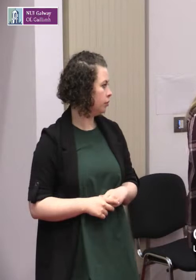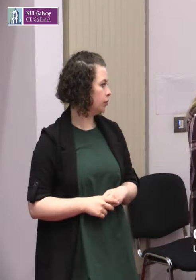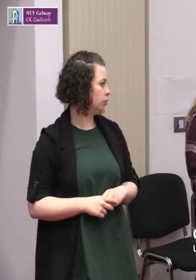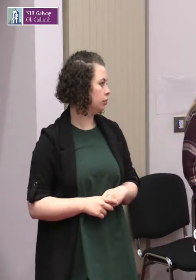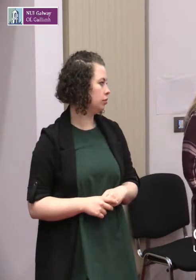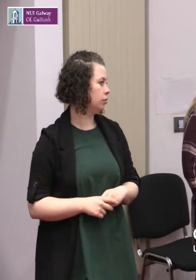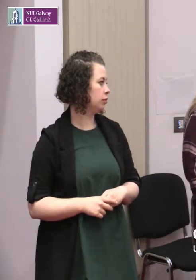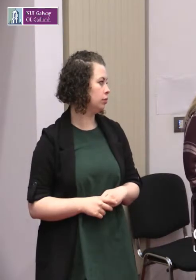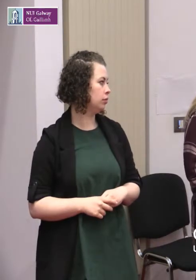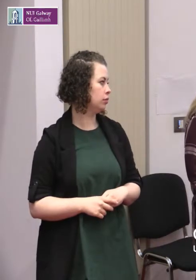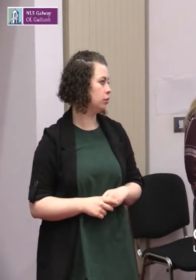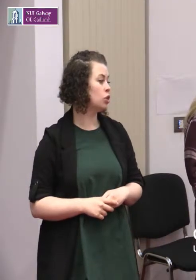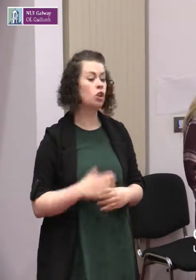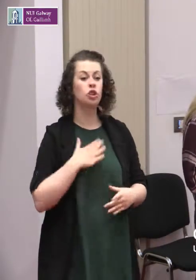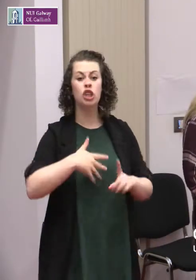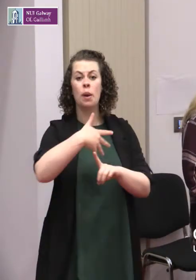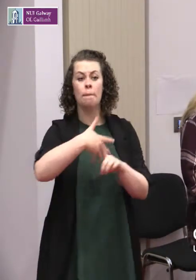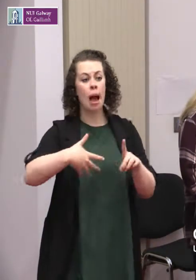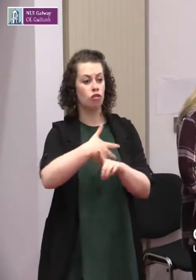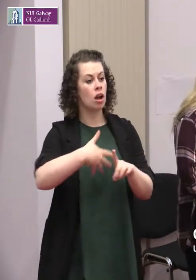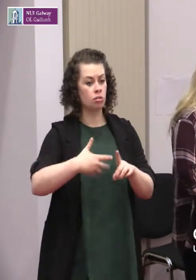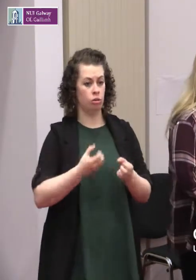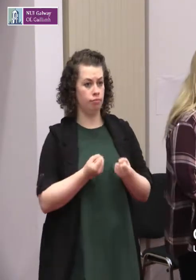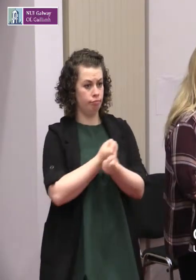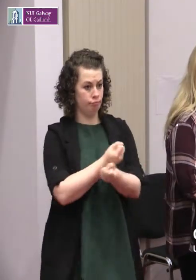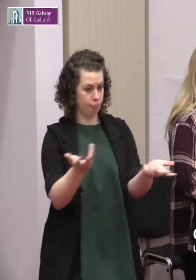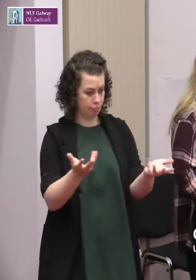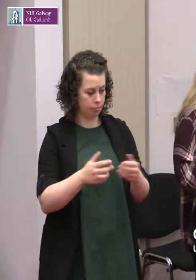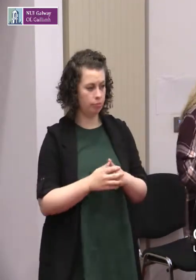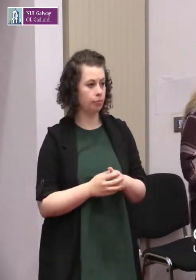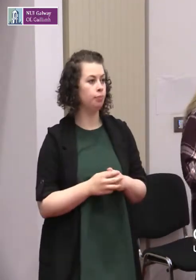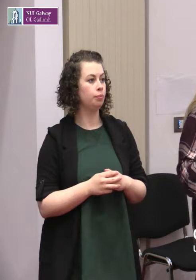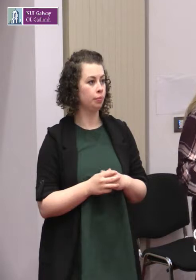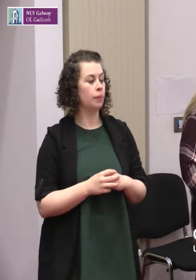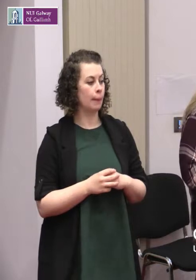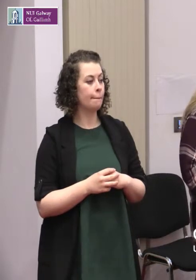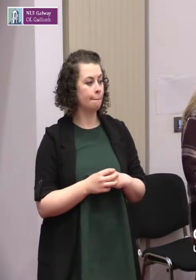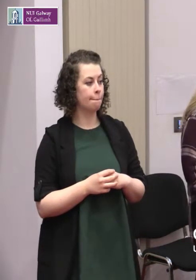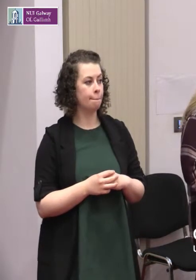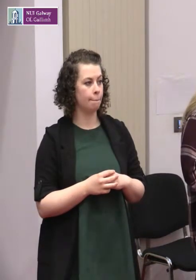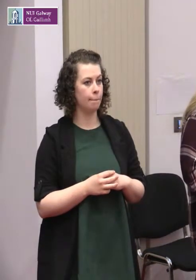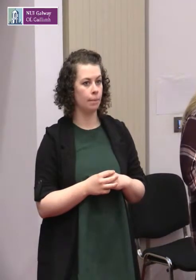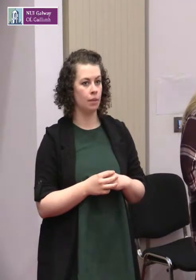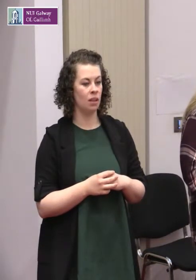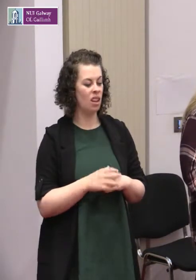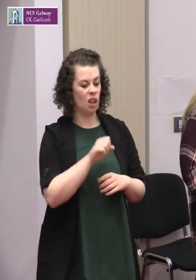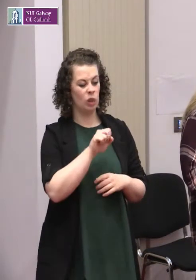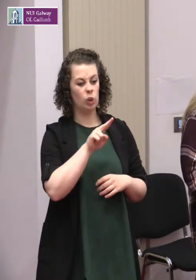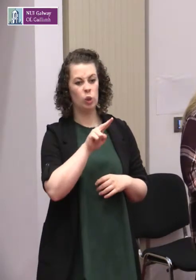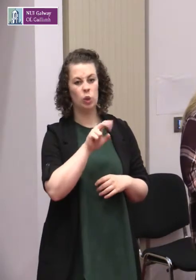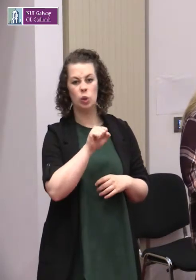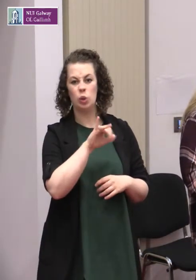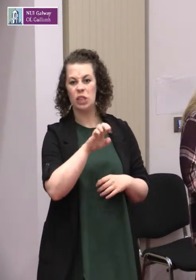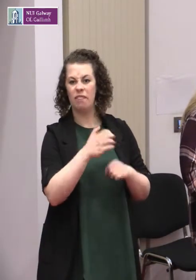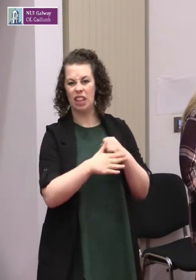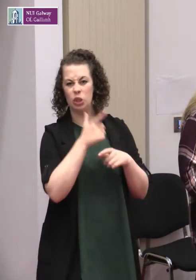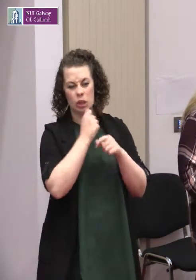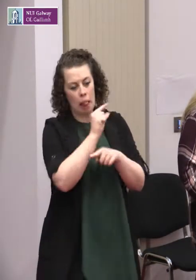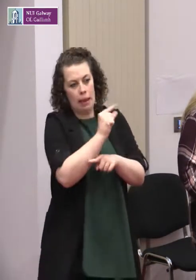I want to give you a bit of background first on just the work I do.